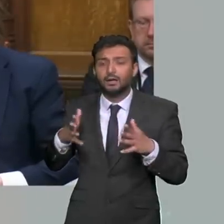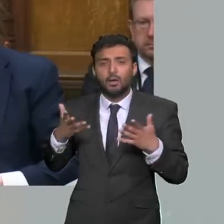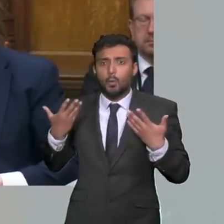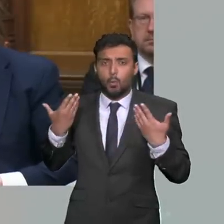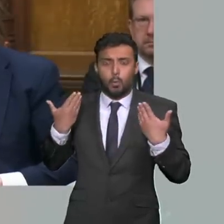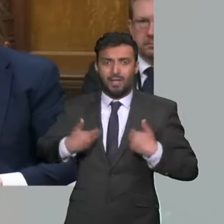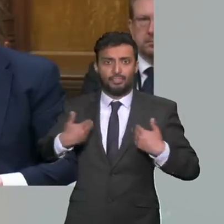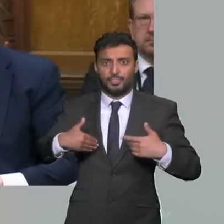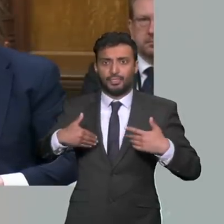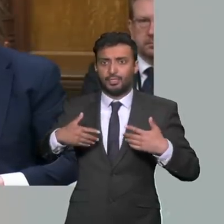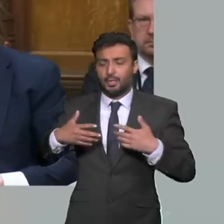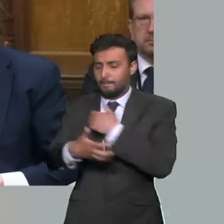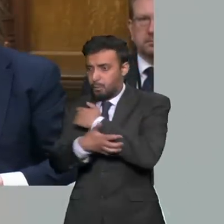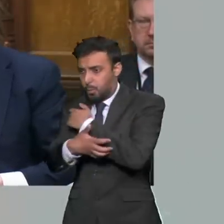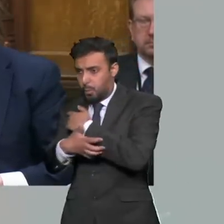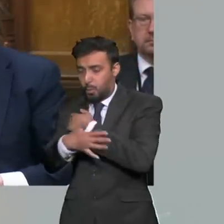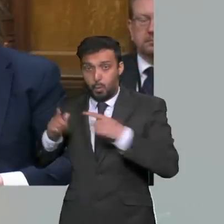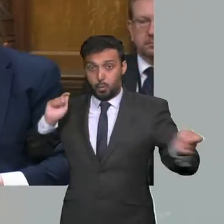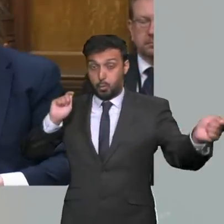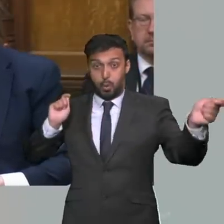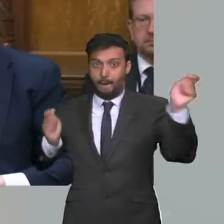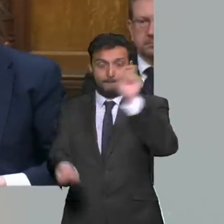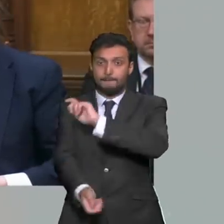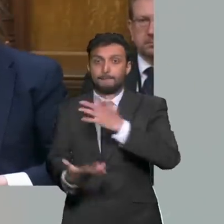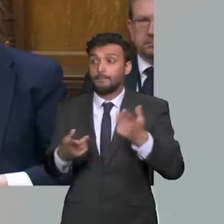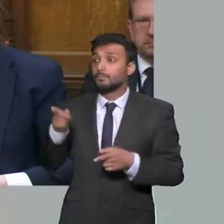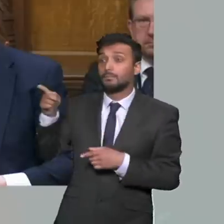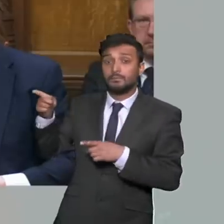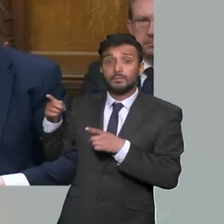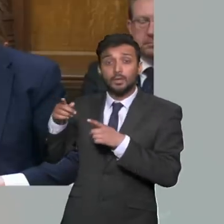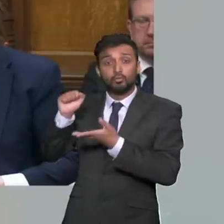A partying Prime Minister and a law-breaking rich list Chancellor have lined the pockets